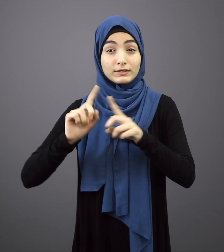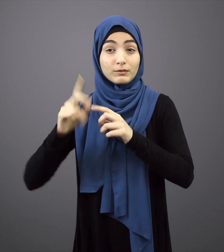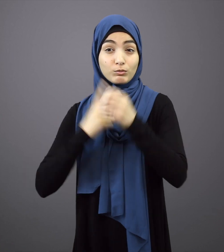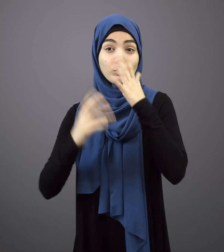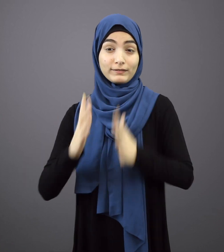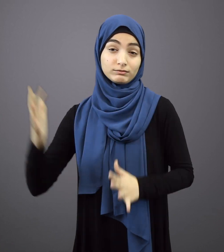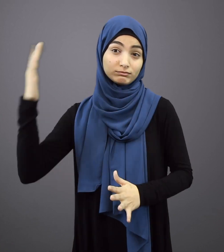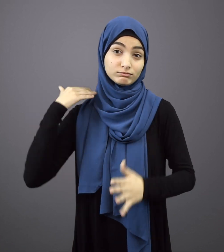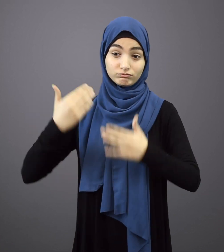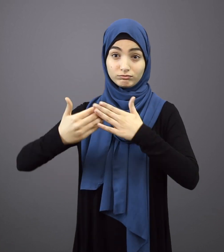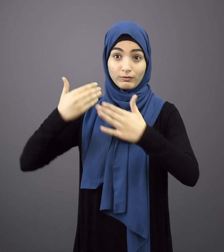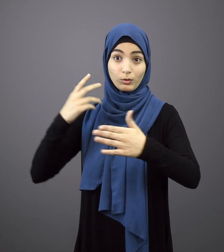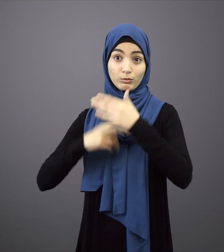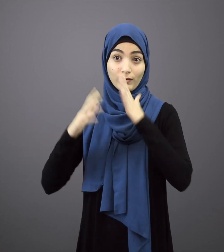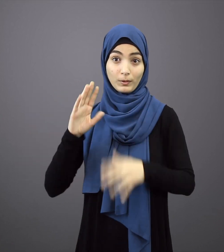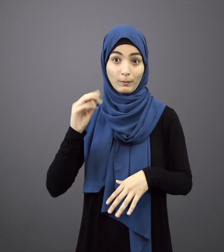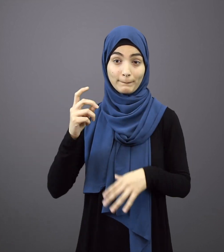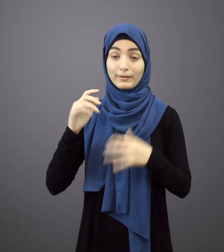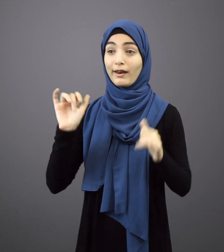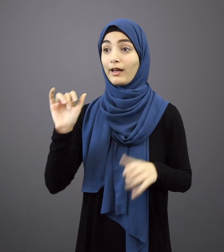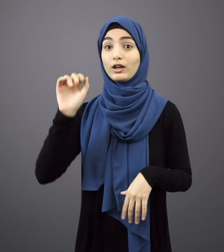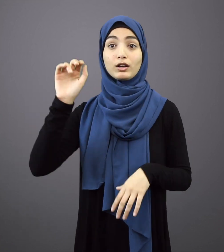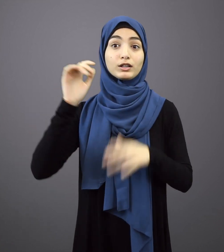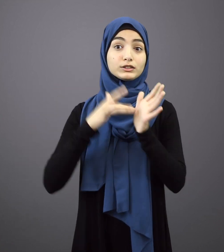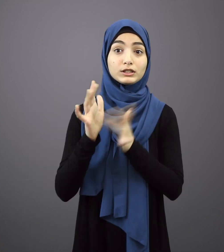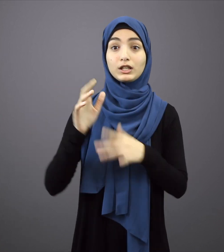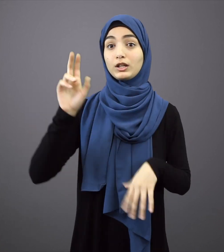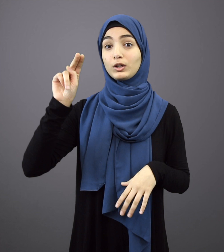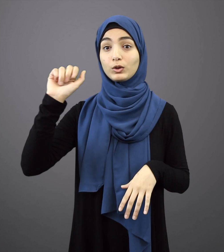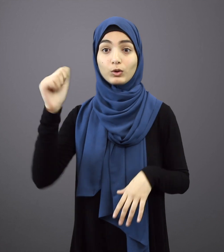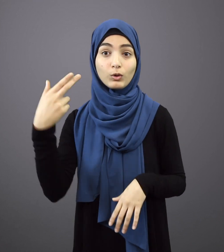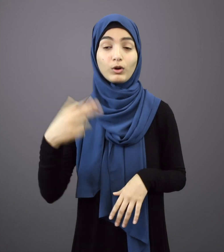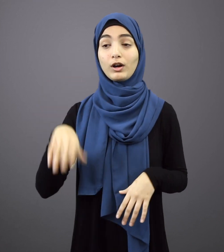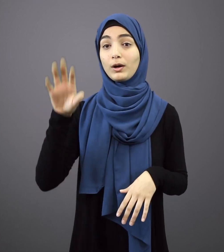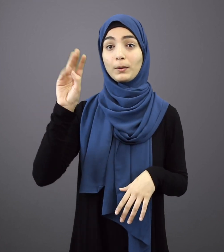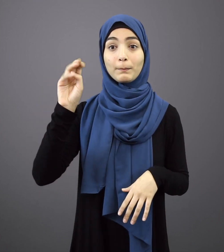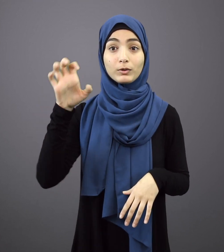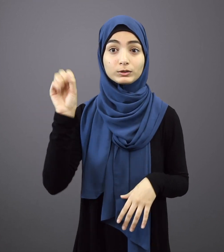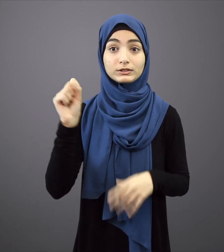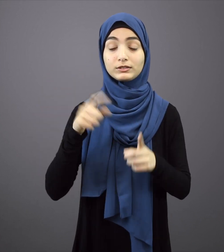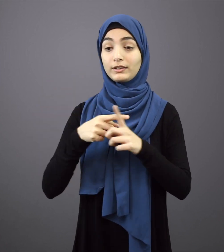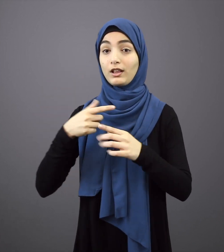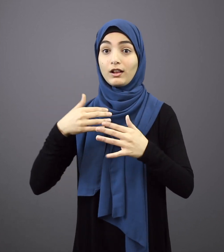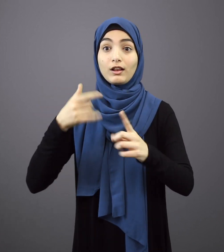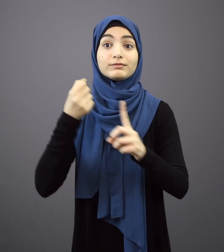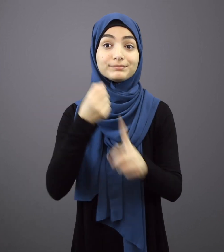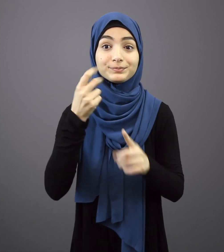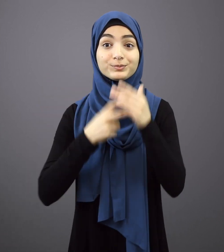We believe there were many Prophets before Prophet Muhammad Like Jesus, Noah, Moses, etc